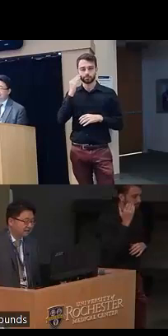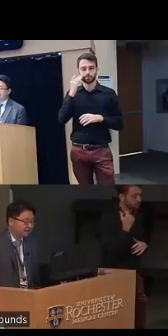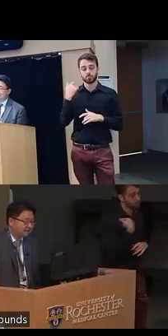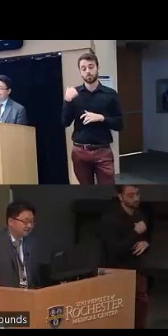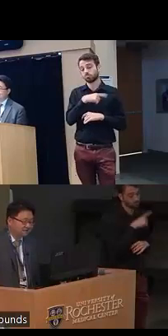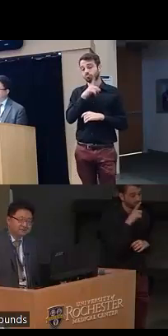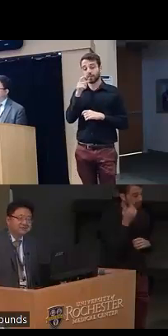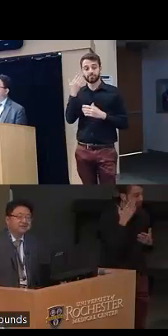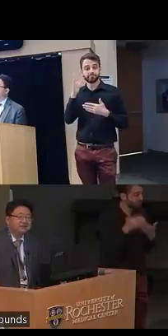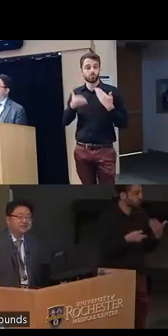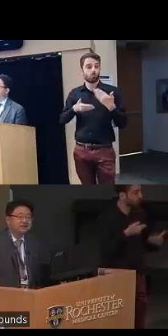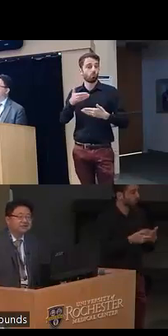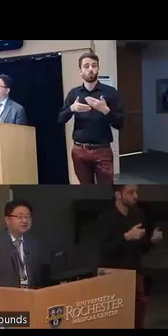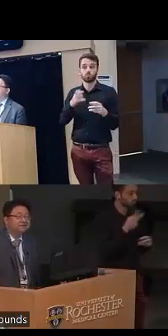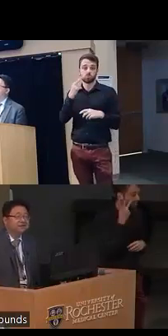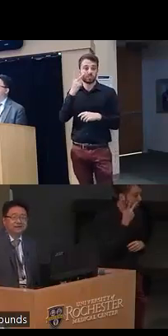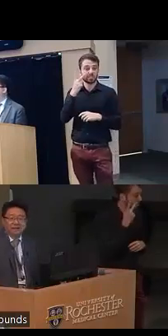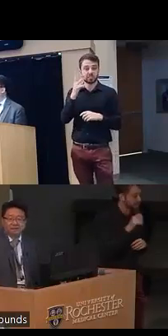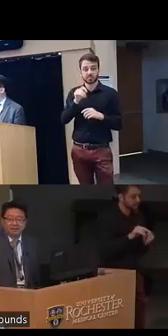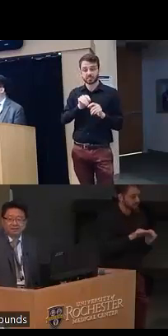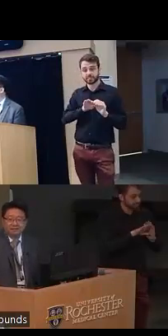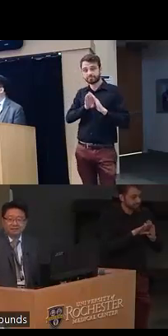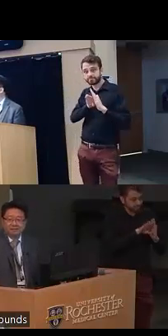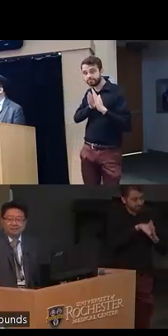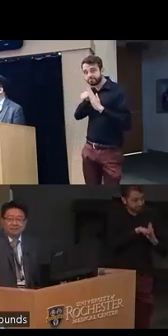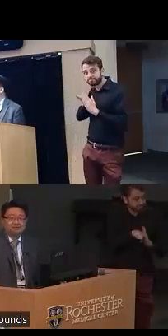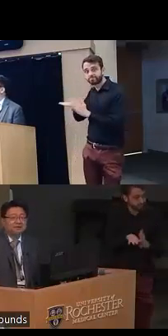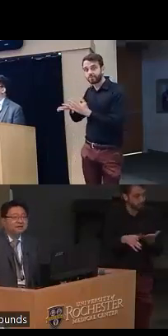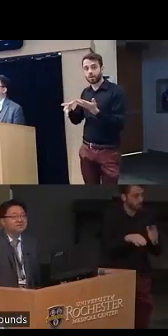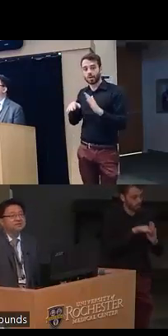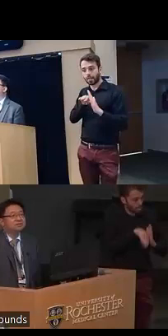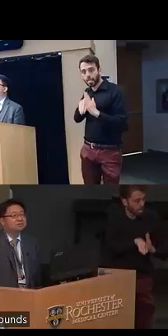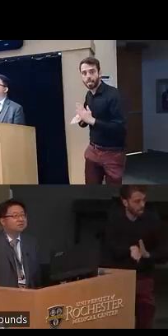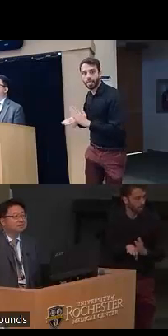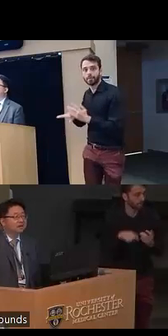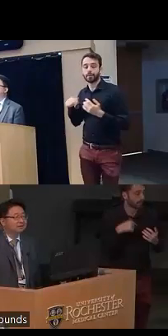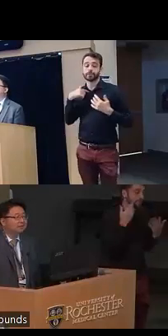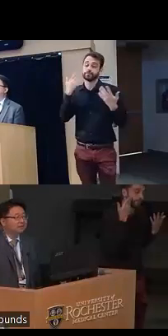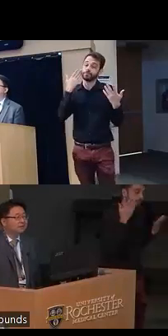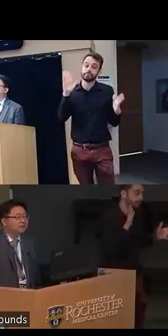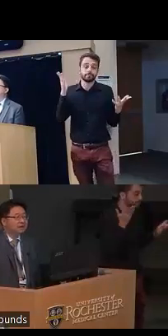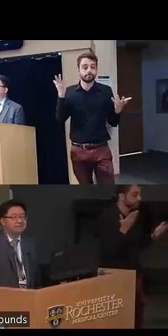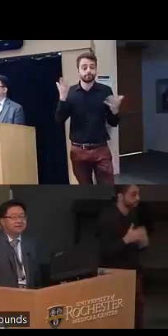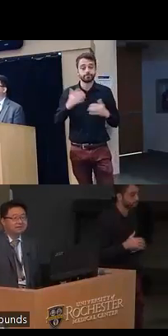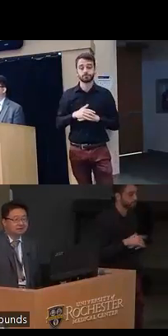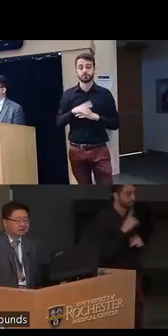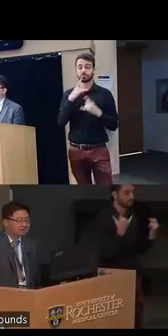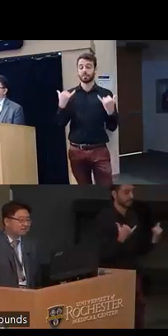uh we will see I think this is a very Dynamic time in relation to our overall Ambulatory Care